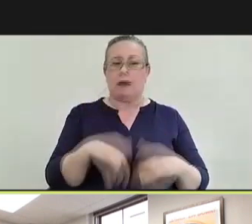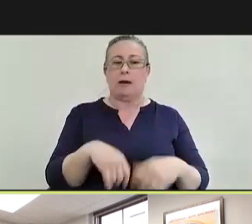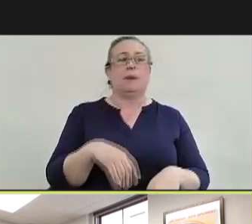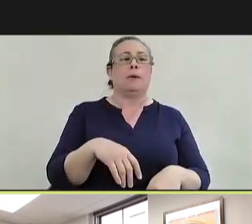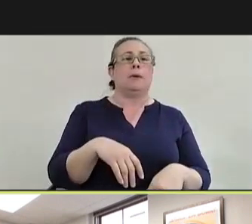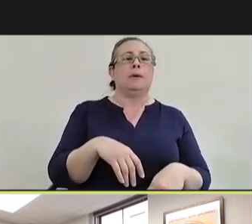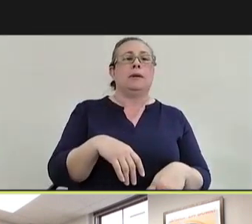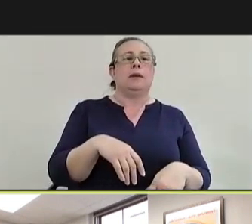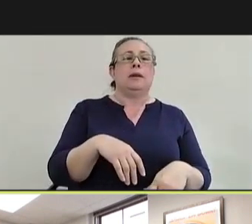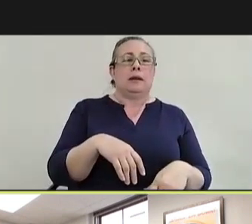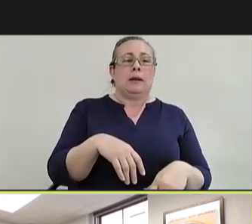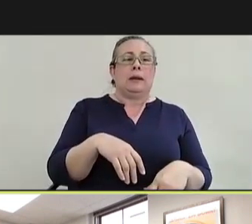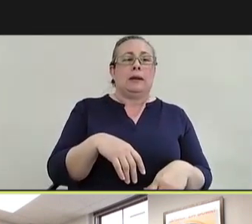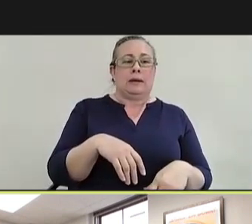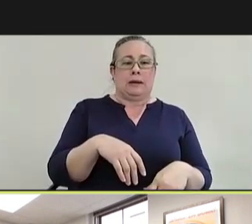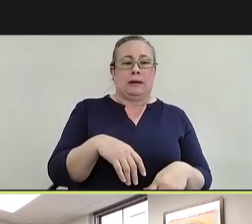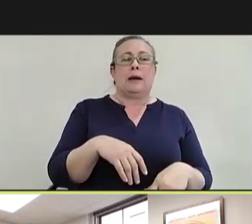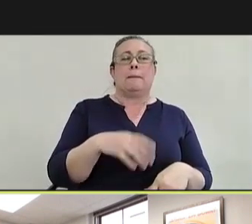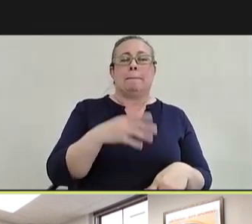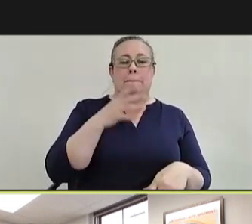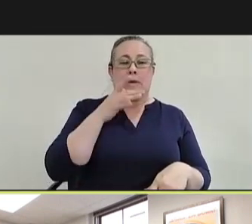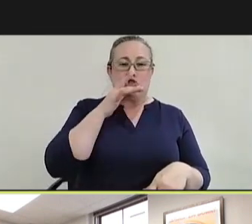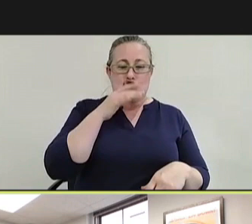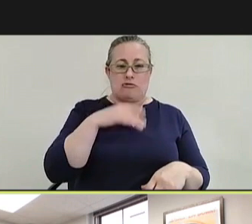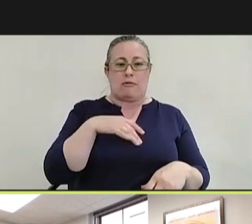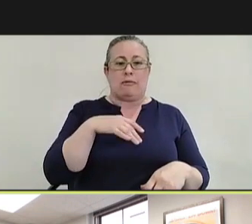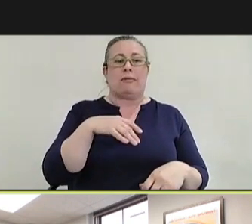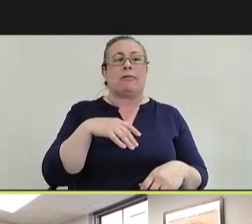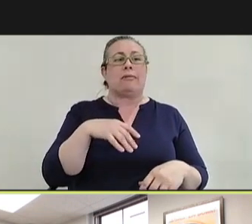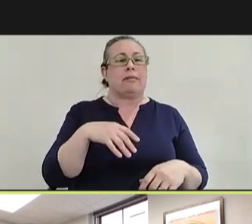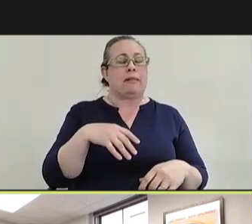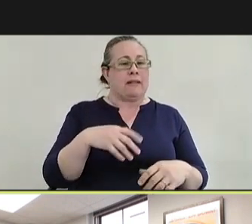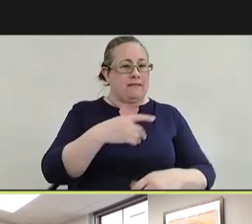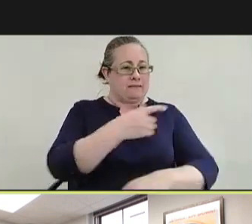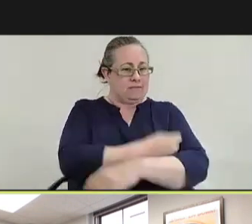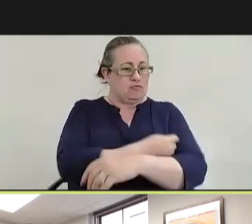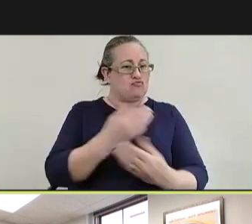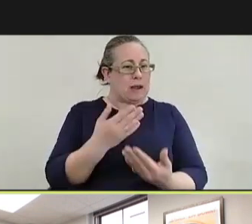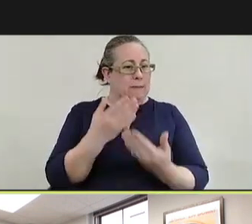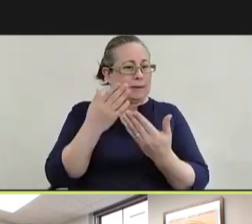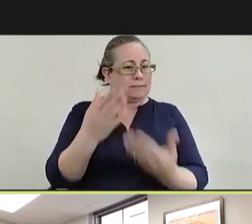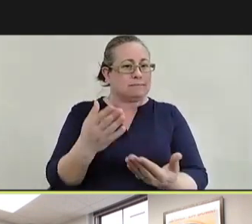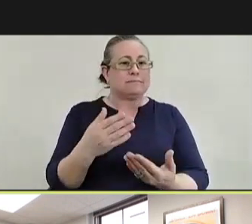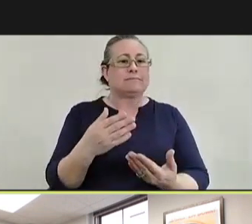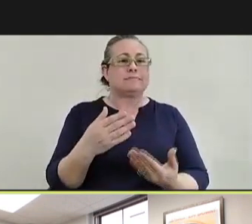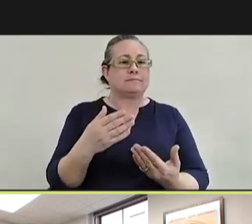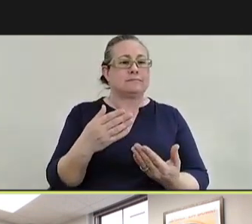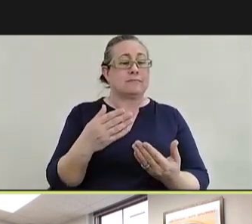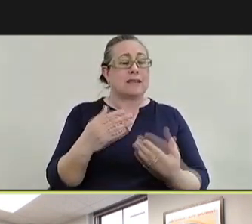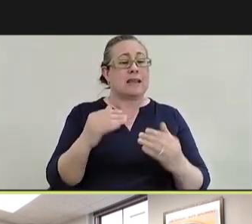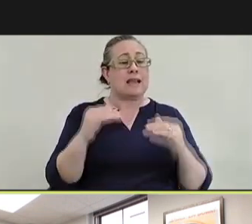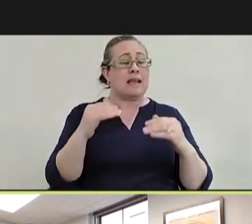Maternal immunization and uptake of vaccination recommendations is certainly HealthEquity issue.